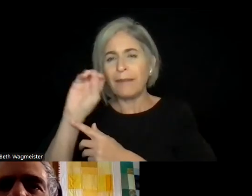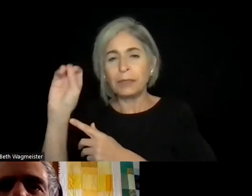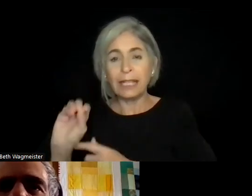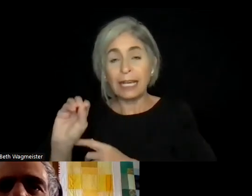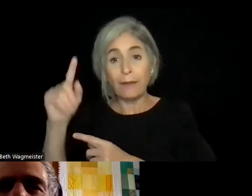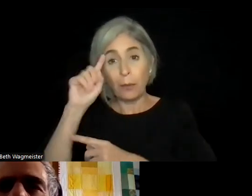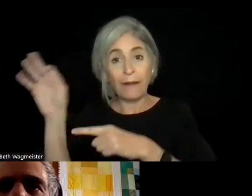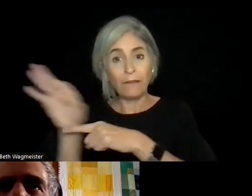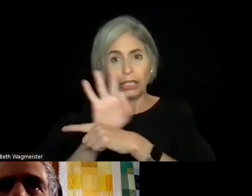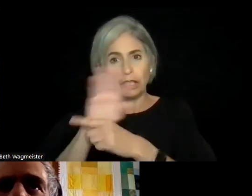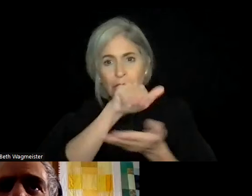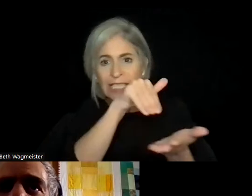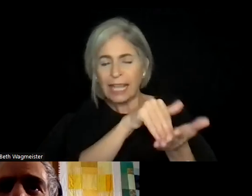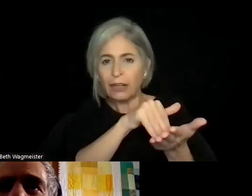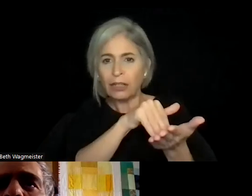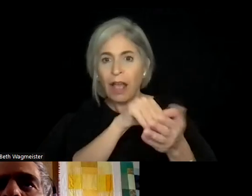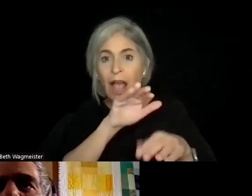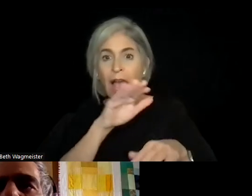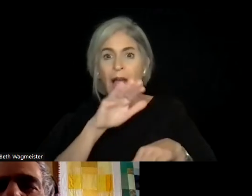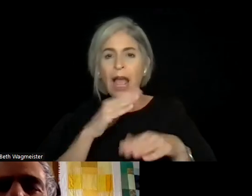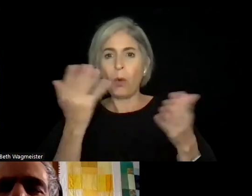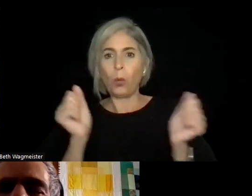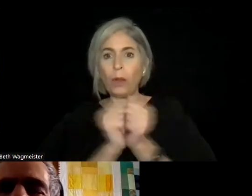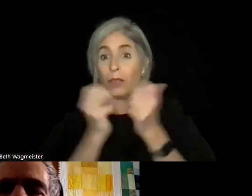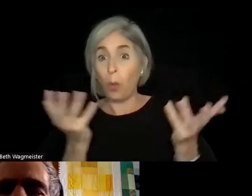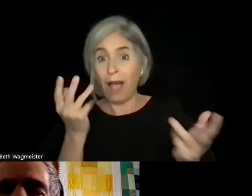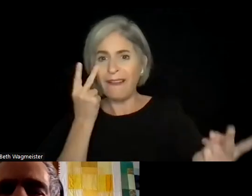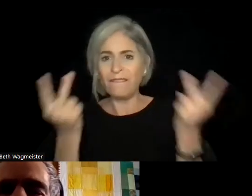because most of us process vast amounts, something like